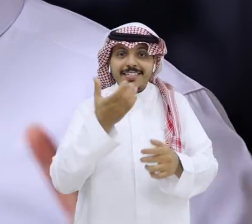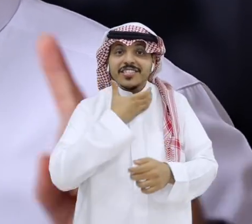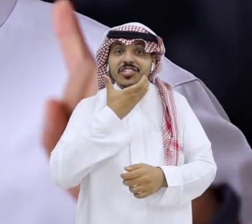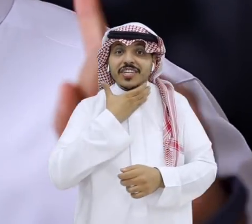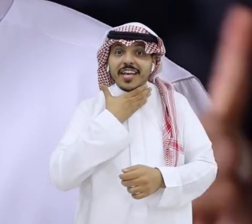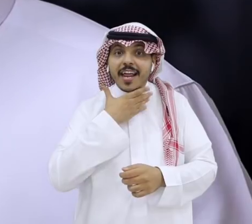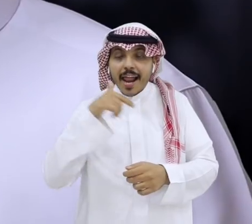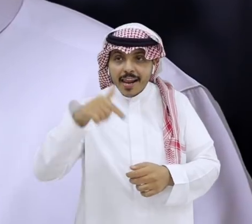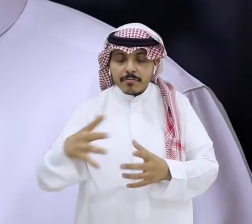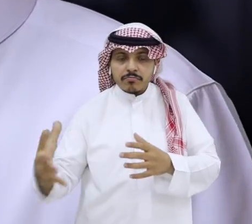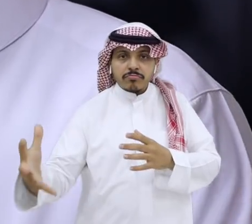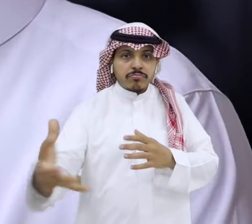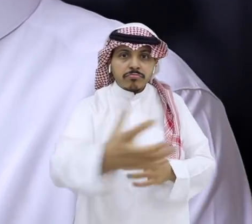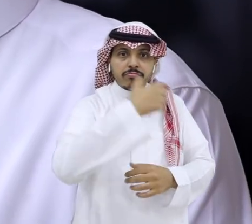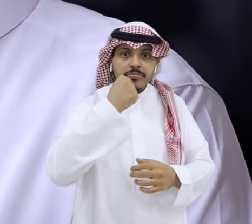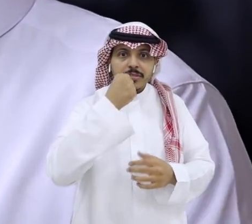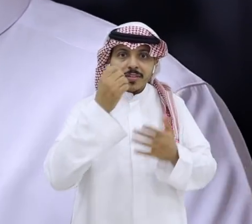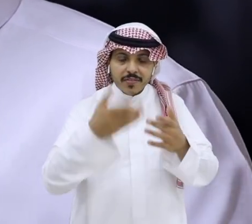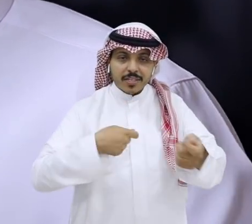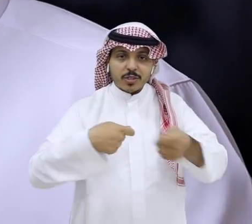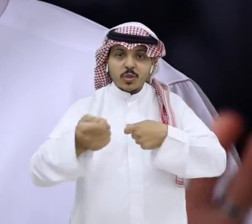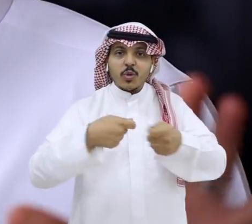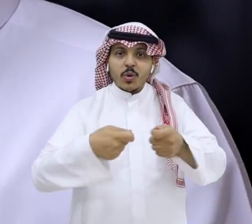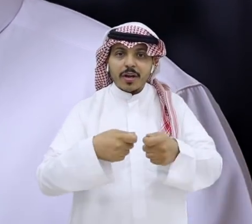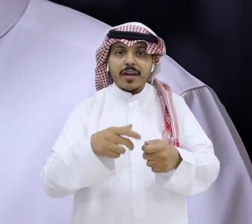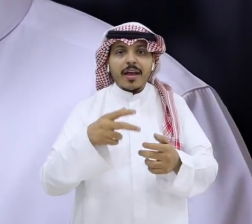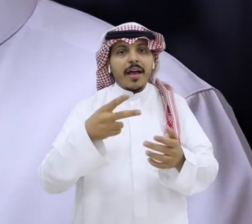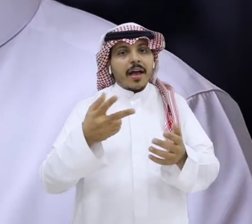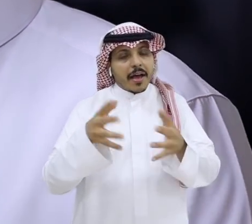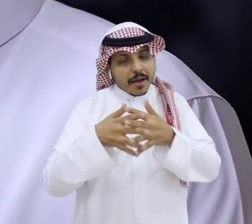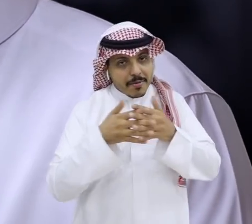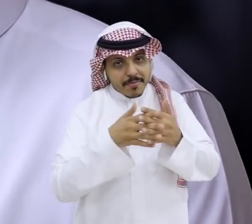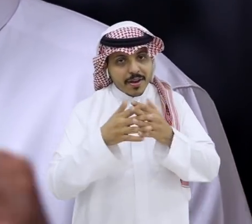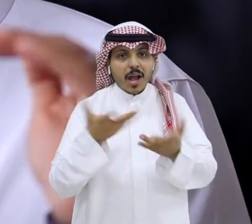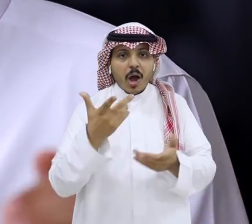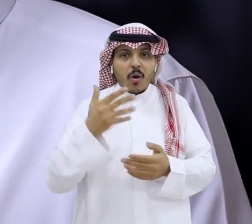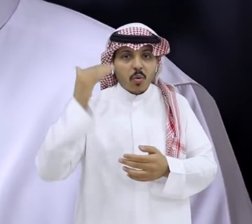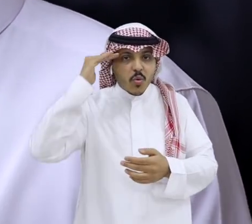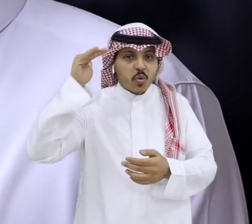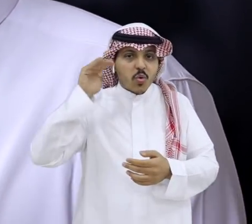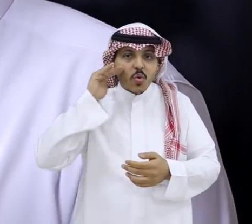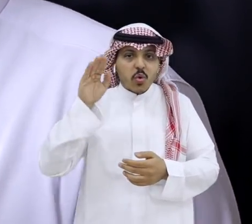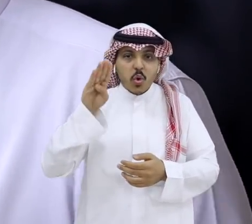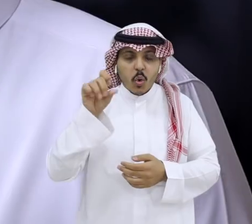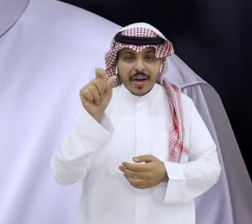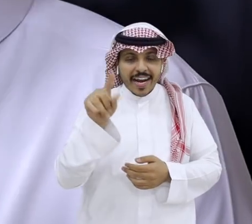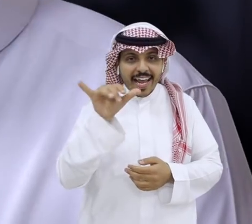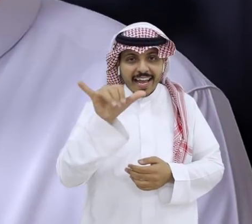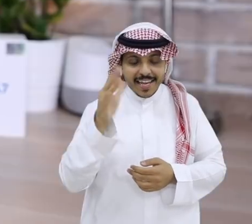The Chinese manufacturer is dominating the market share.